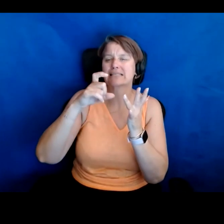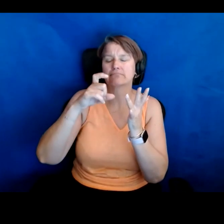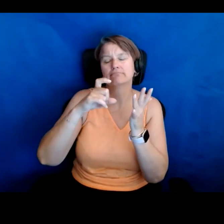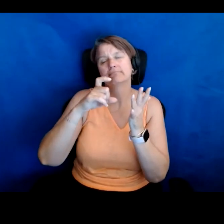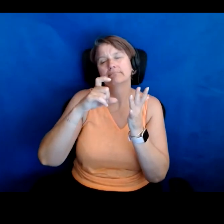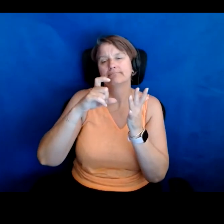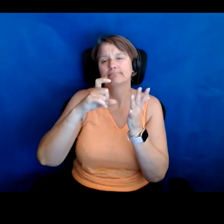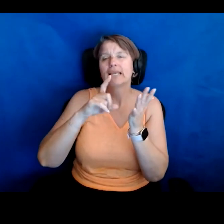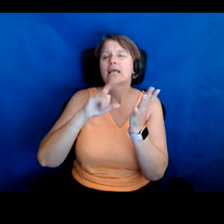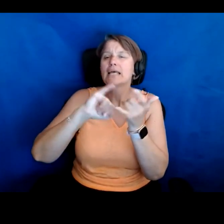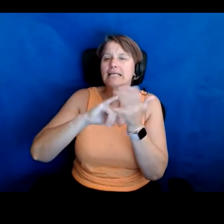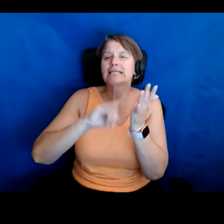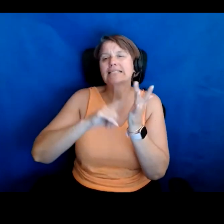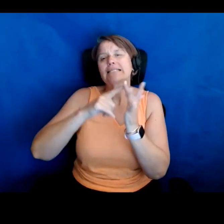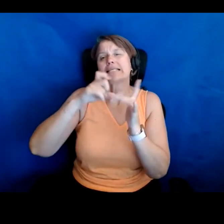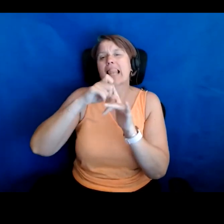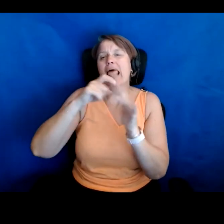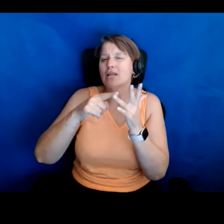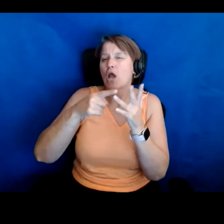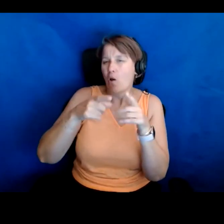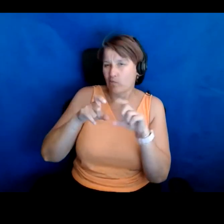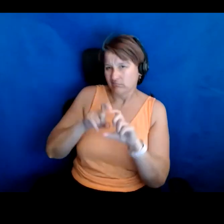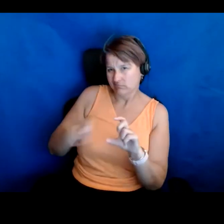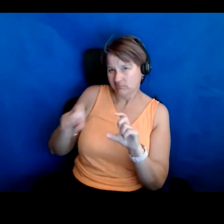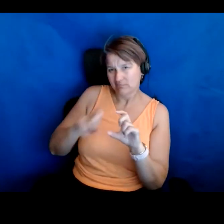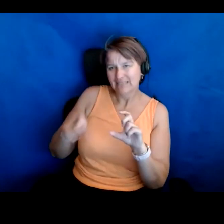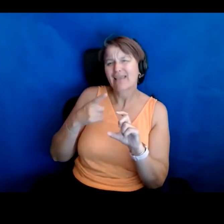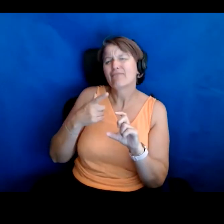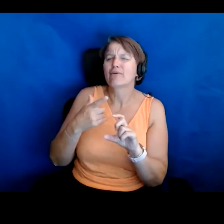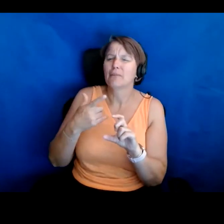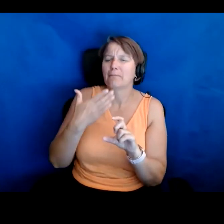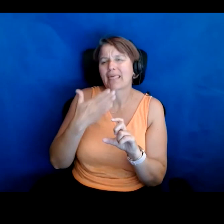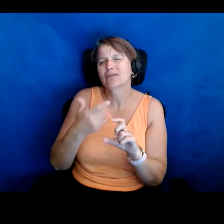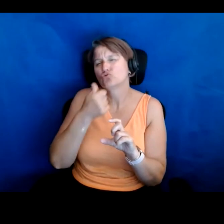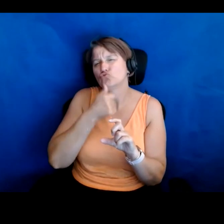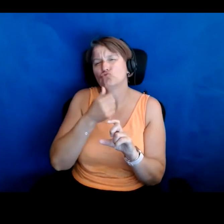So, if you could spare a couple of minutes to fill that out, that would be absolutely great.